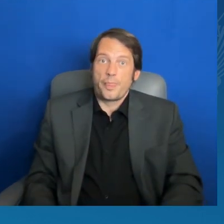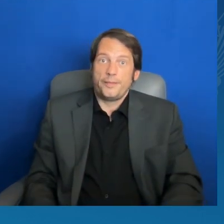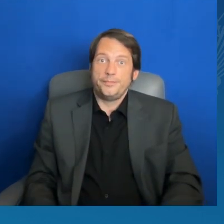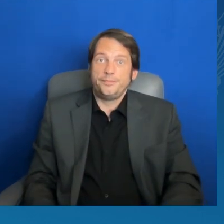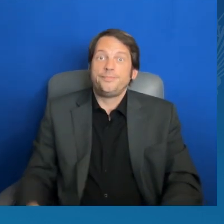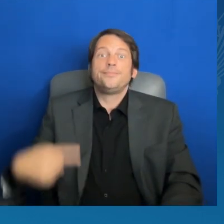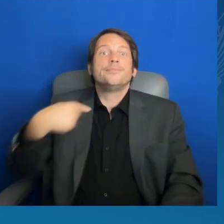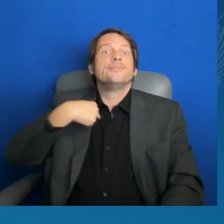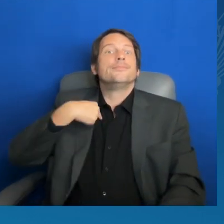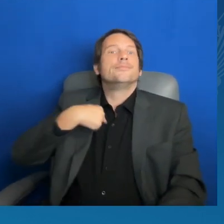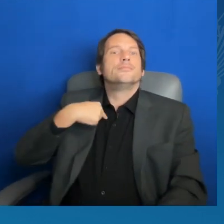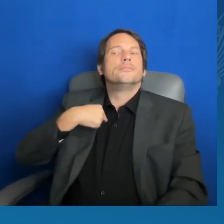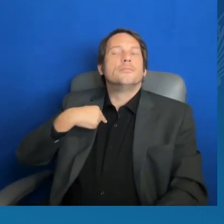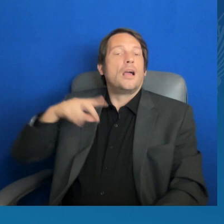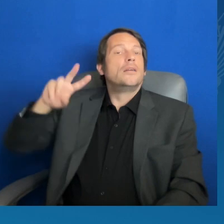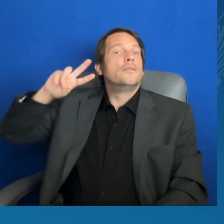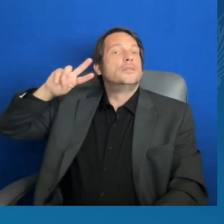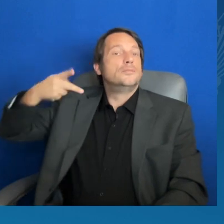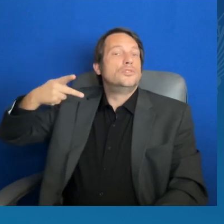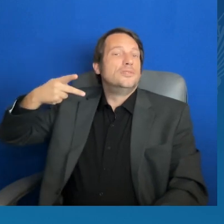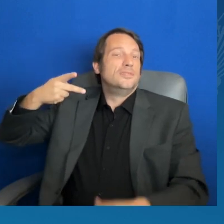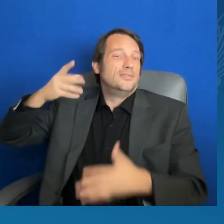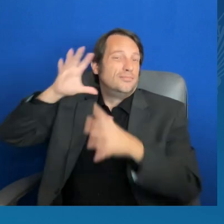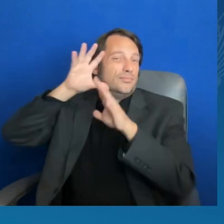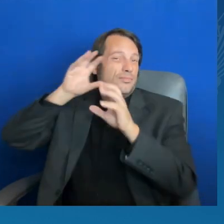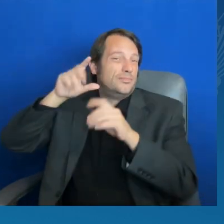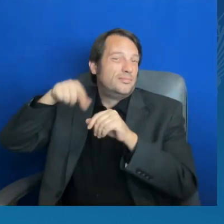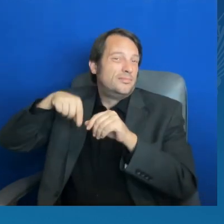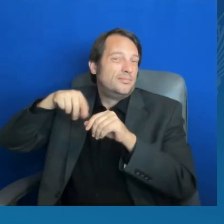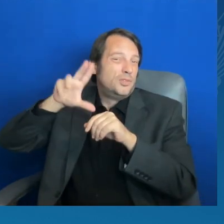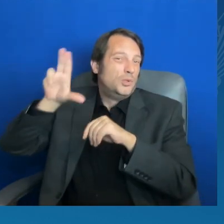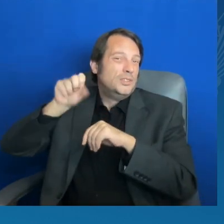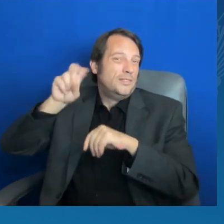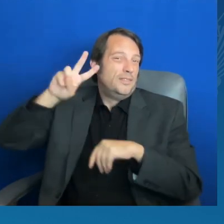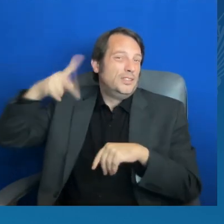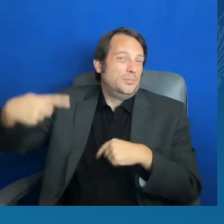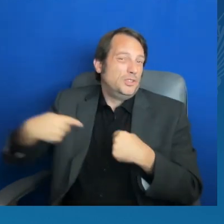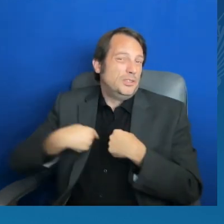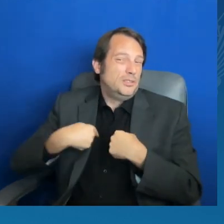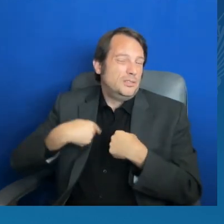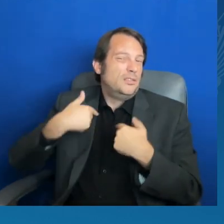is the leading cause of death of the children of America. It's -- it's the number one cause of death --